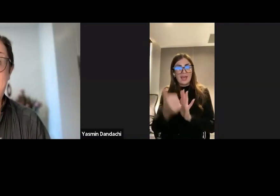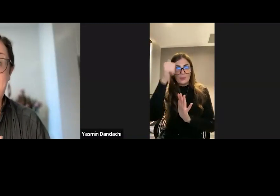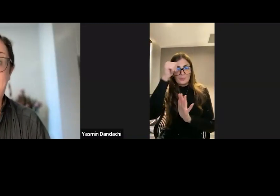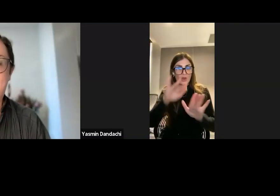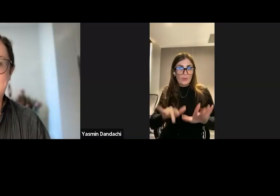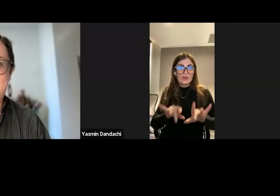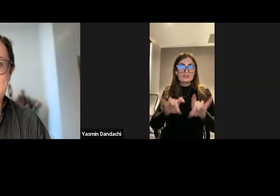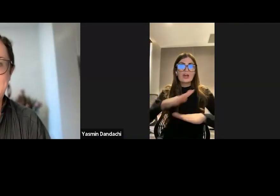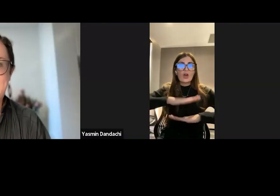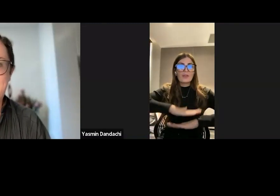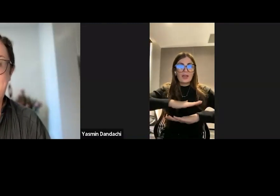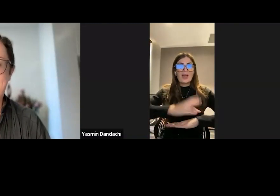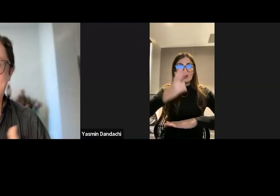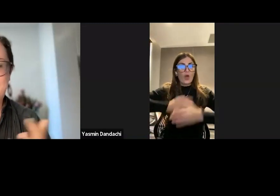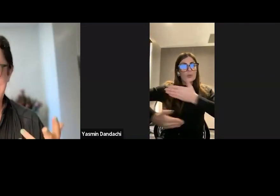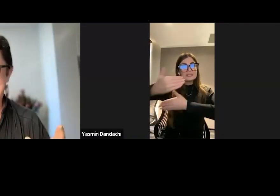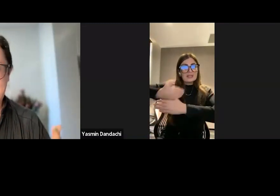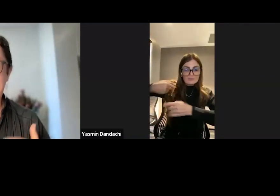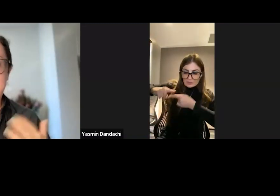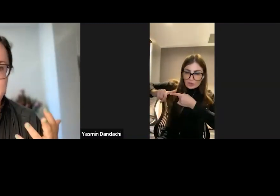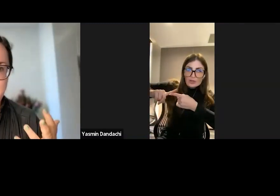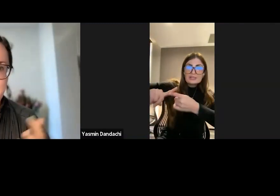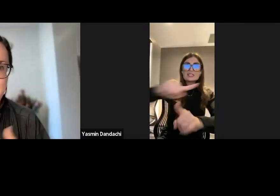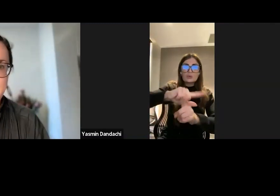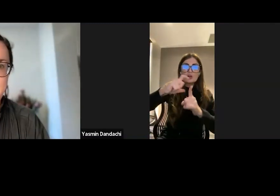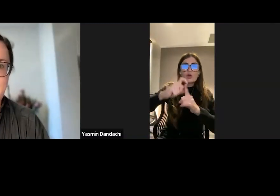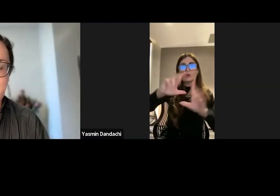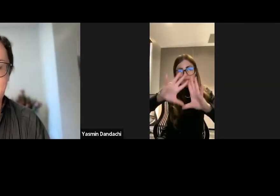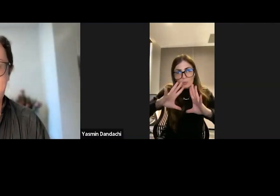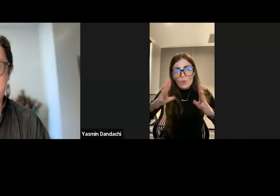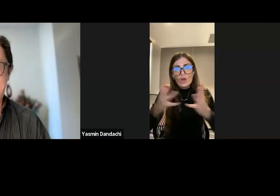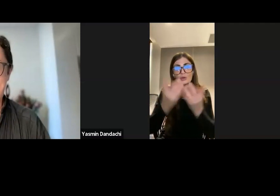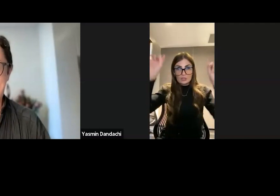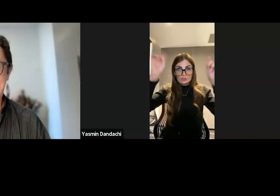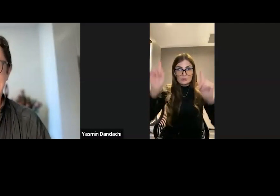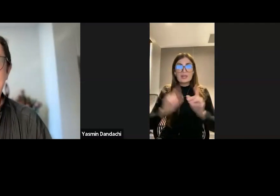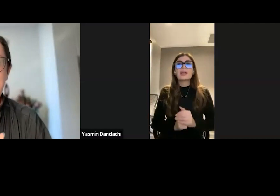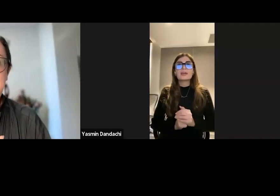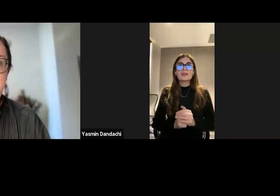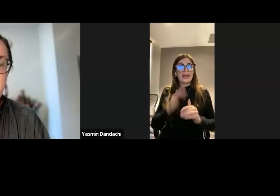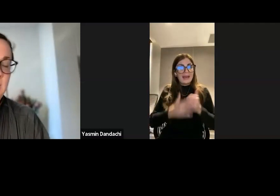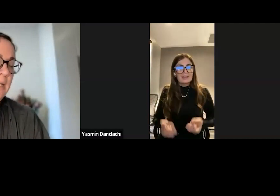on the land of the oldest living continuing culture in the world. In my case today, the unceded land of the Kulin nation.